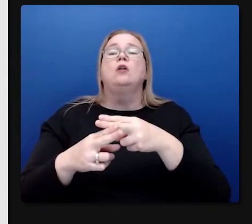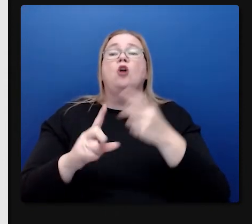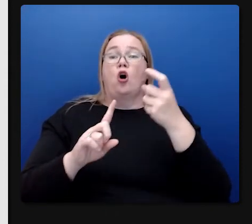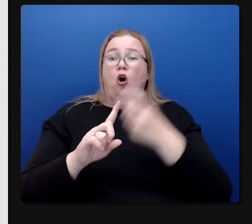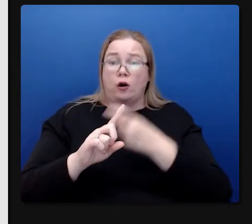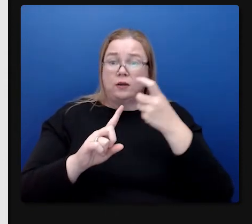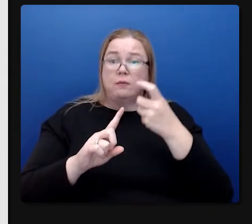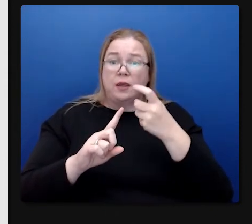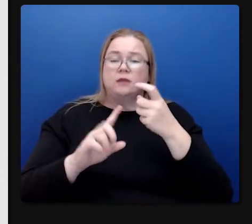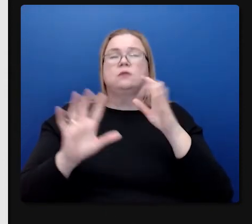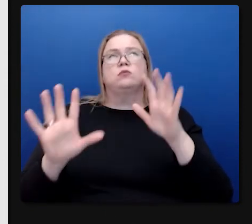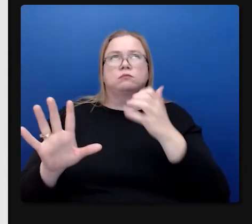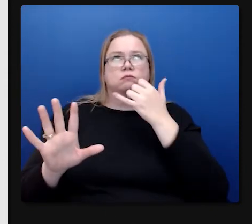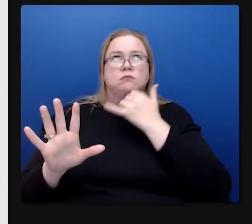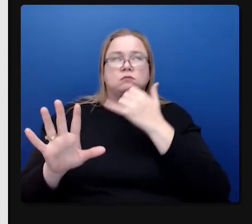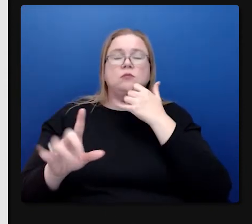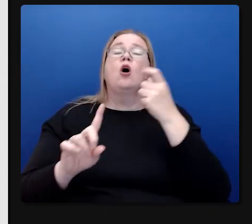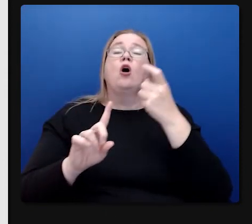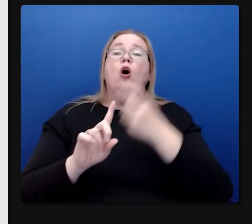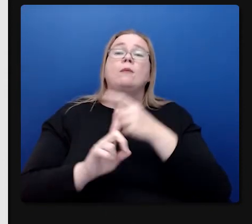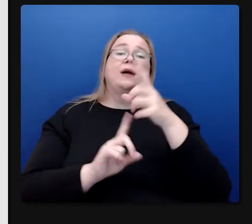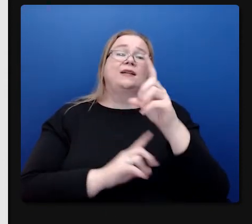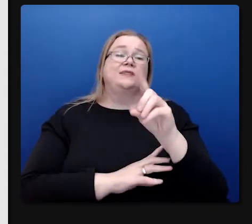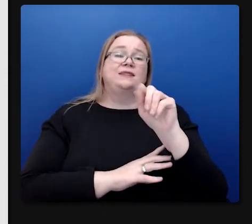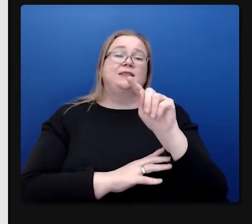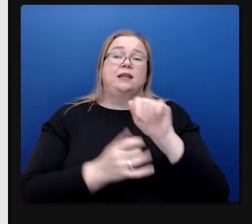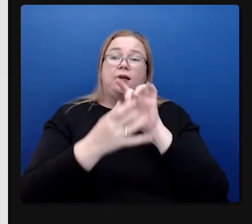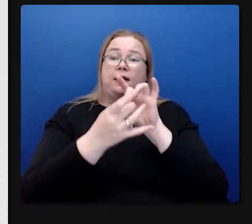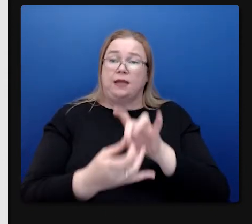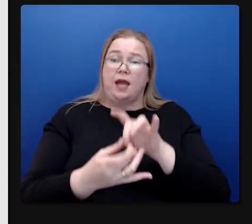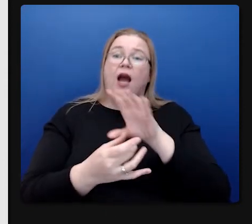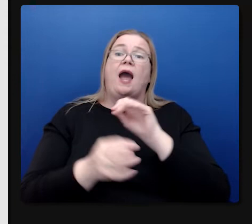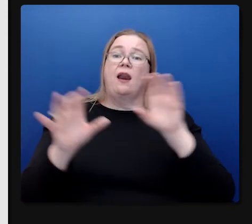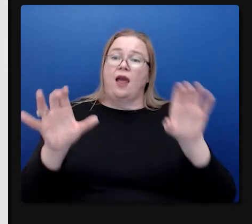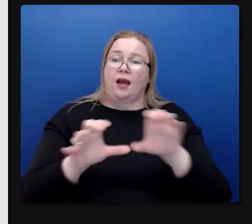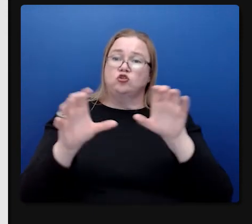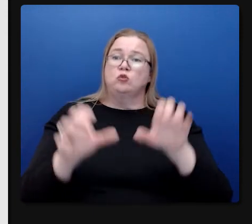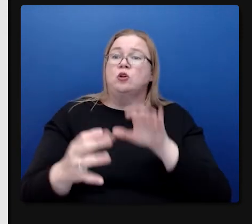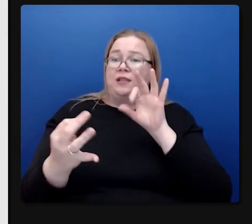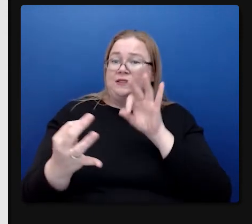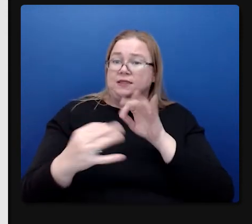automated data connections and actionable insights.